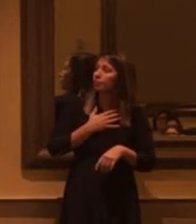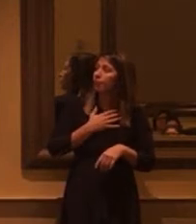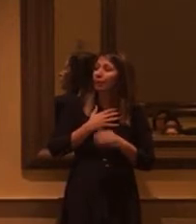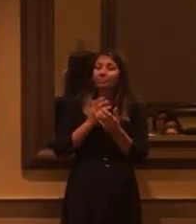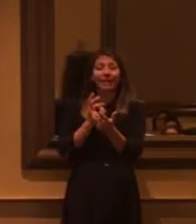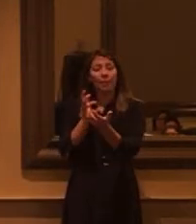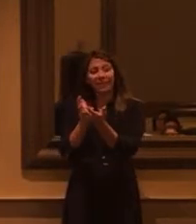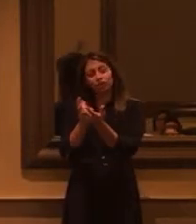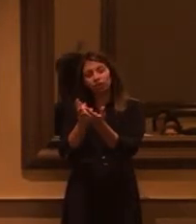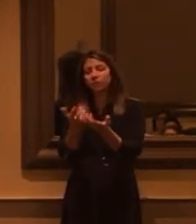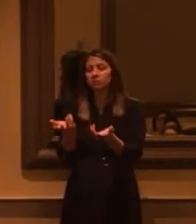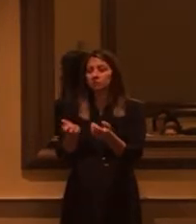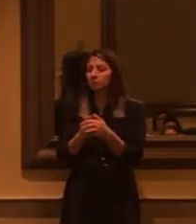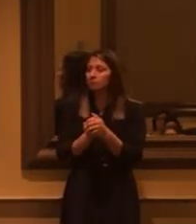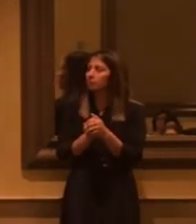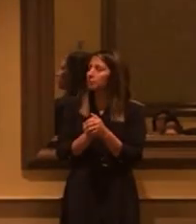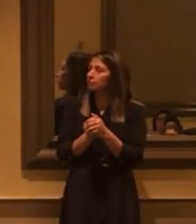My accommodations.